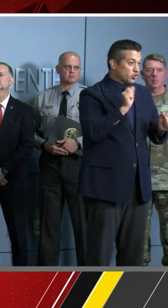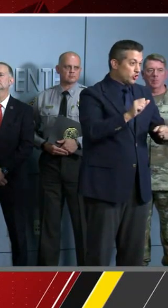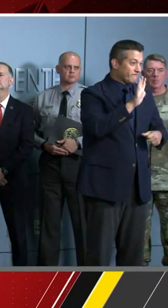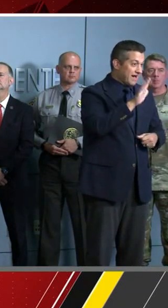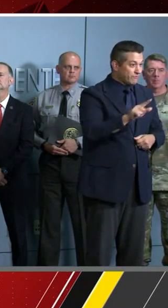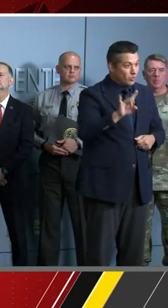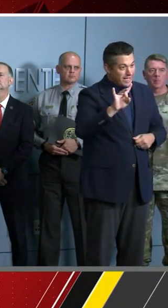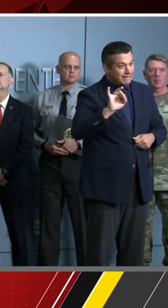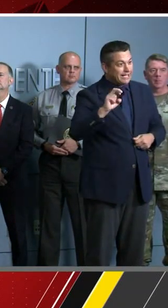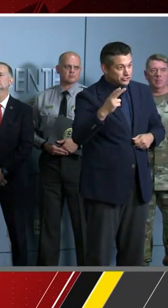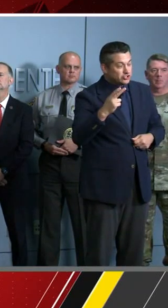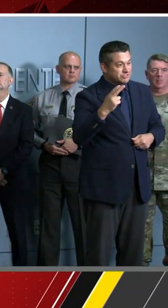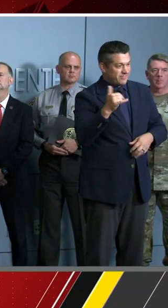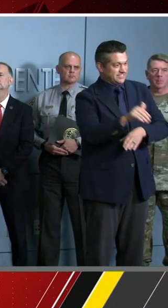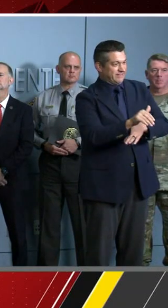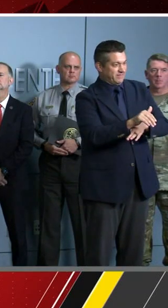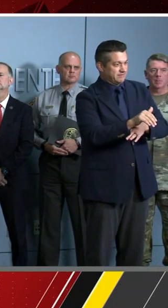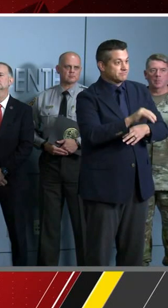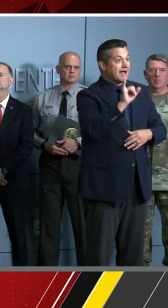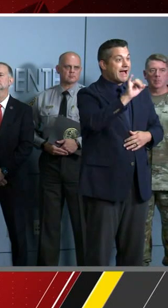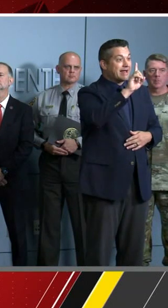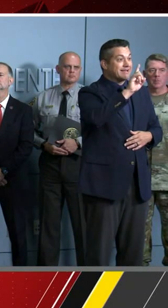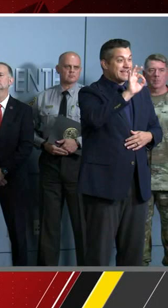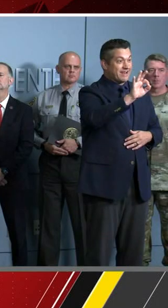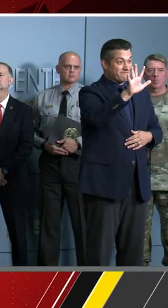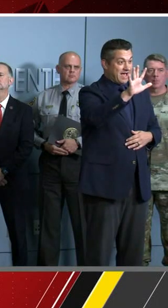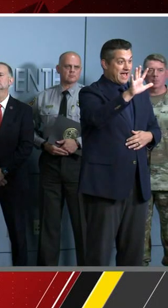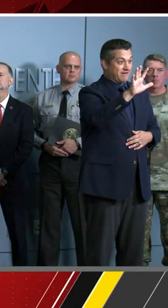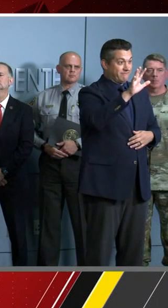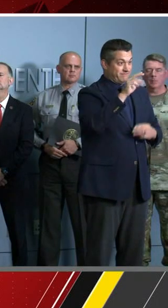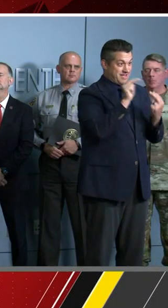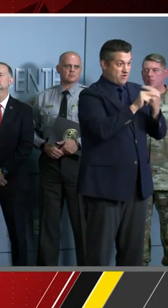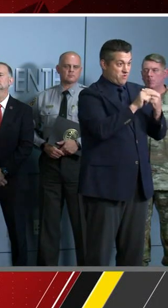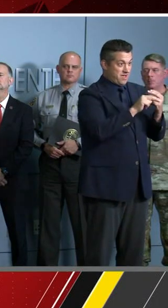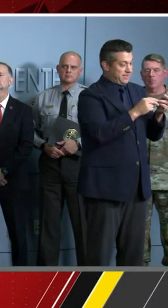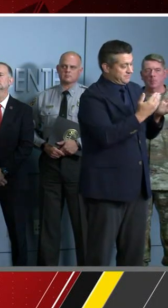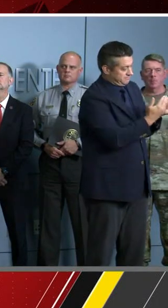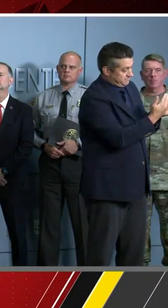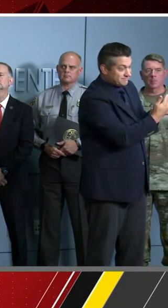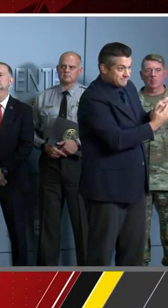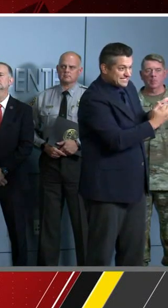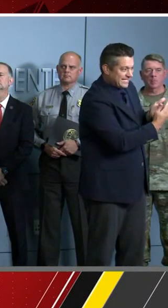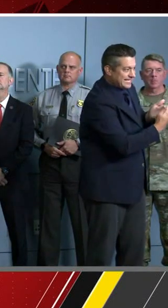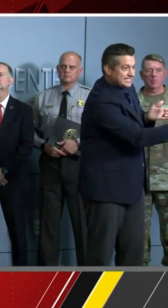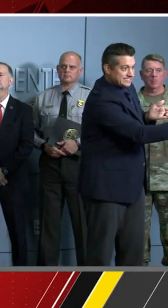expected later this evening and